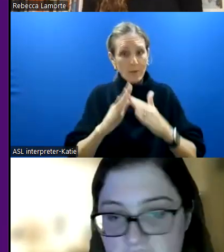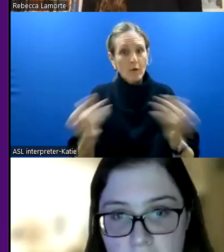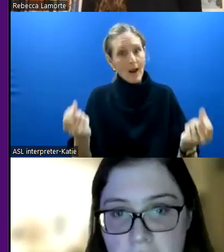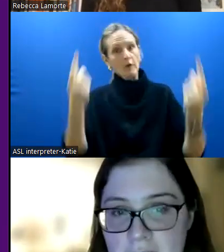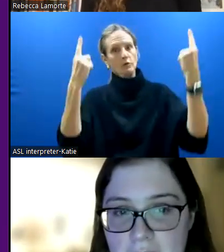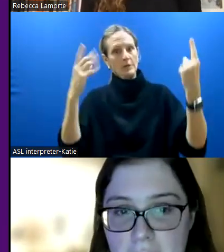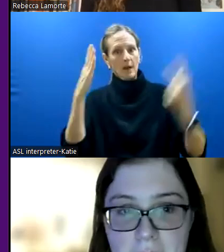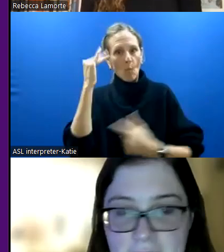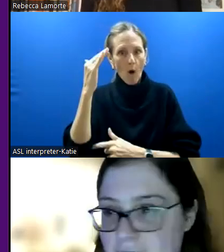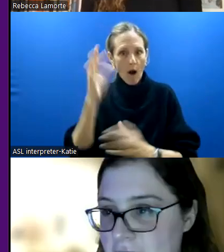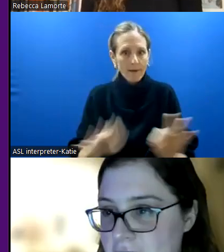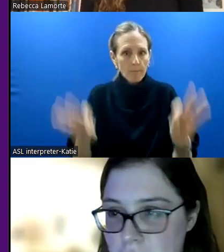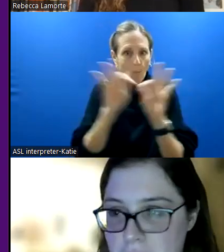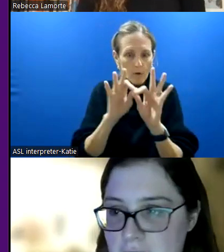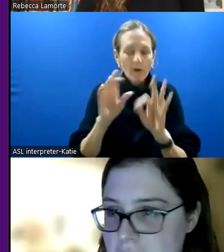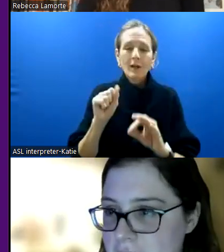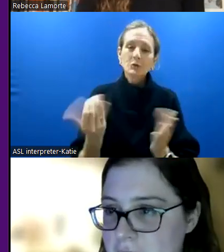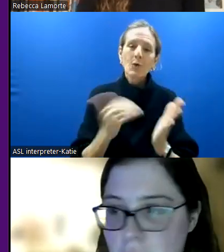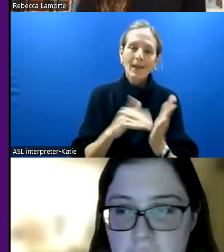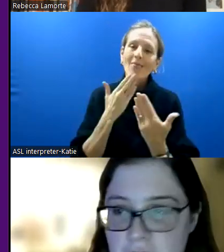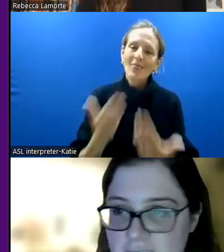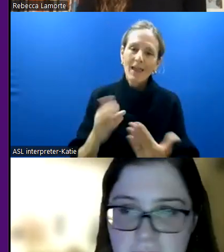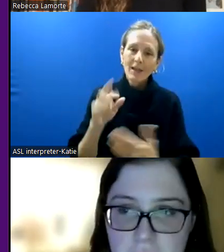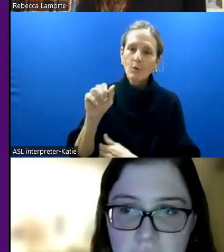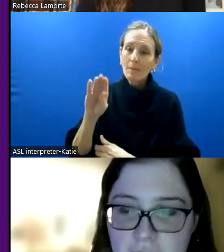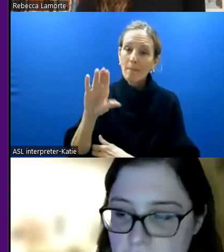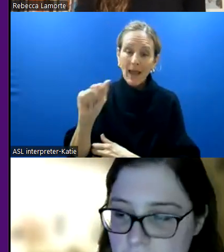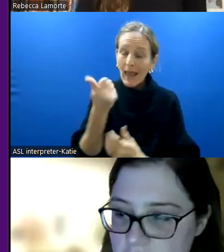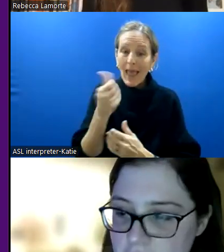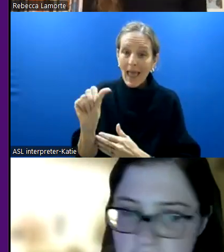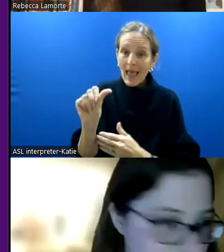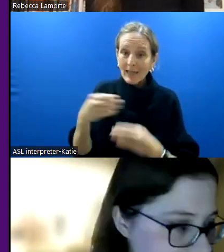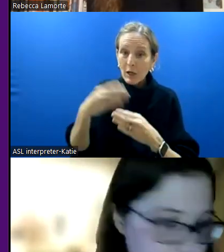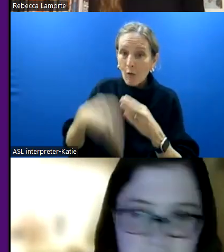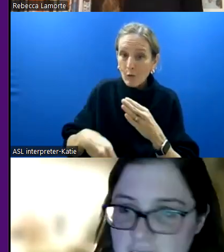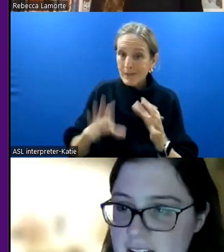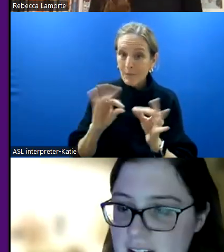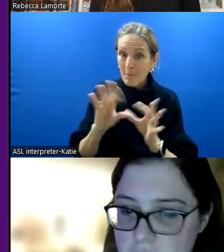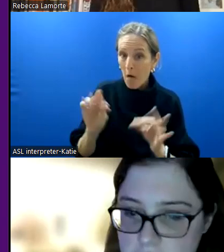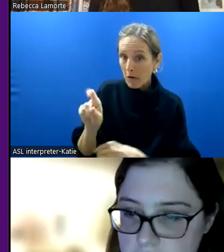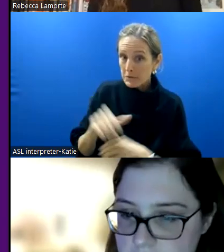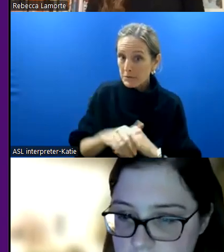So again, thank you, Rebecca. Any closing remarks before we go? Thank you so much.